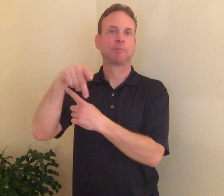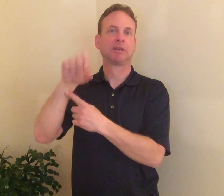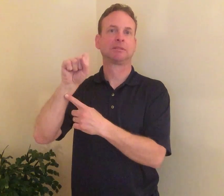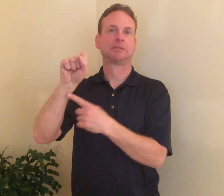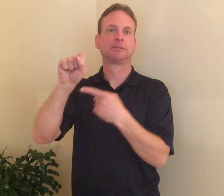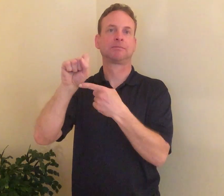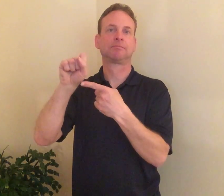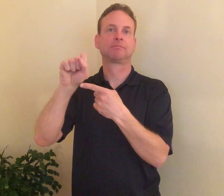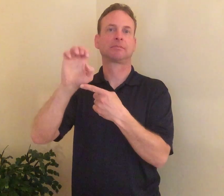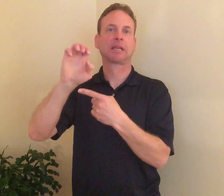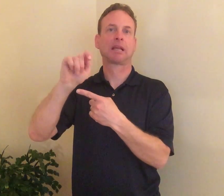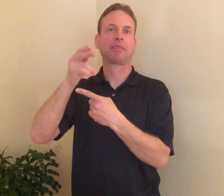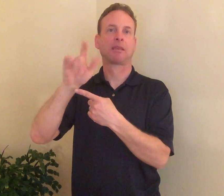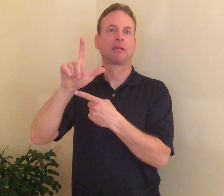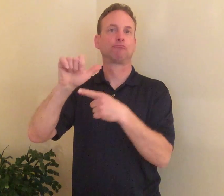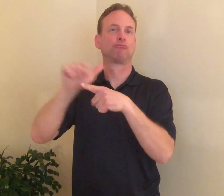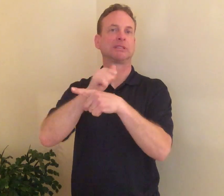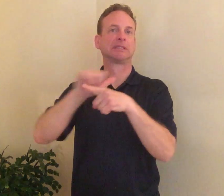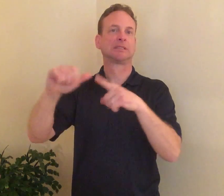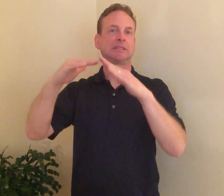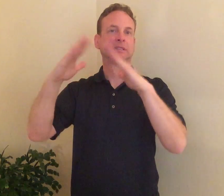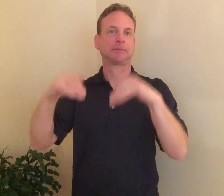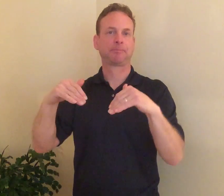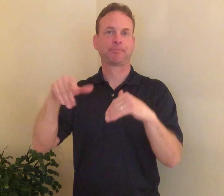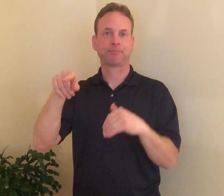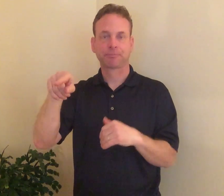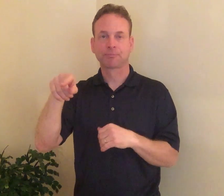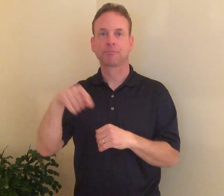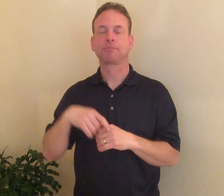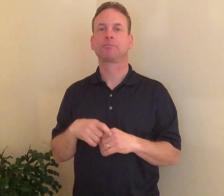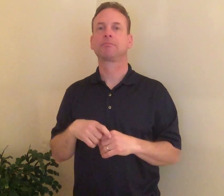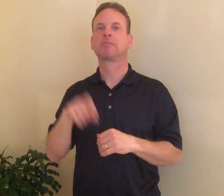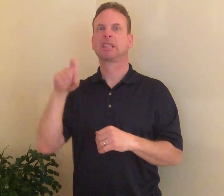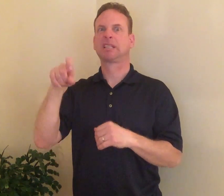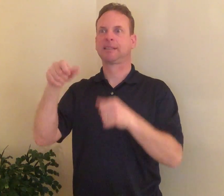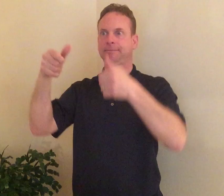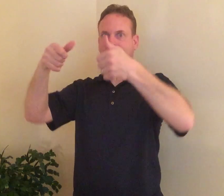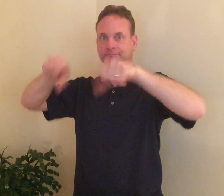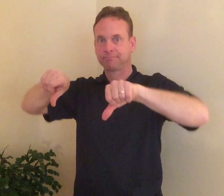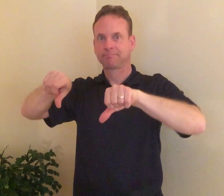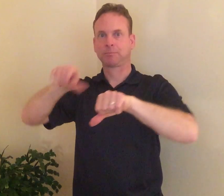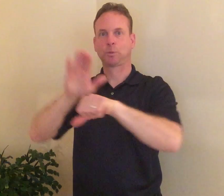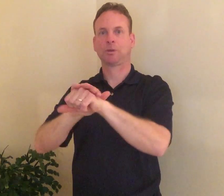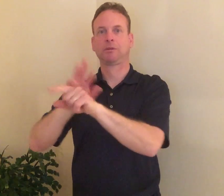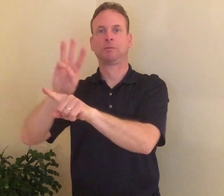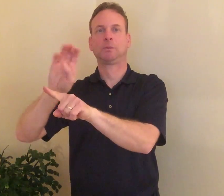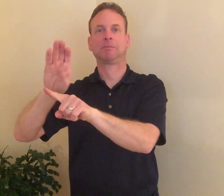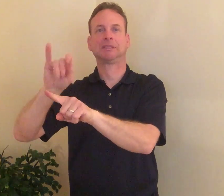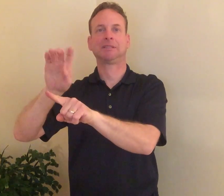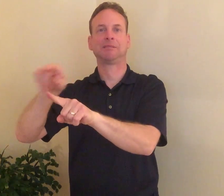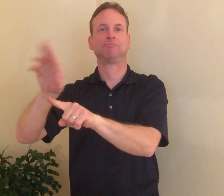is the EPS, the Ethical Practices System. Anything developed for the EPS needs to be